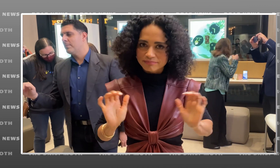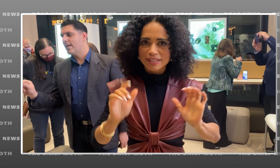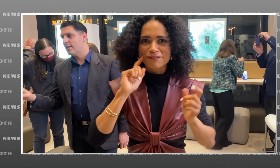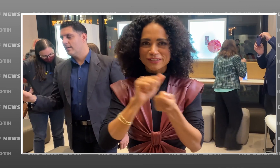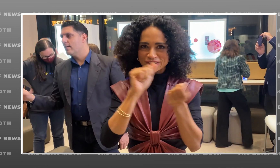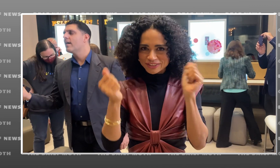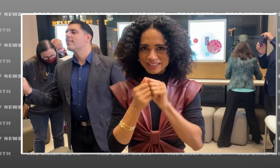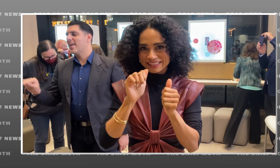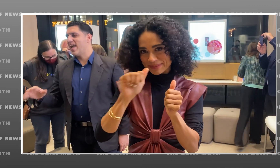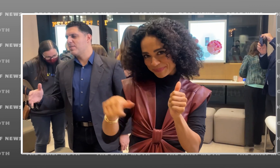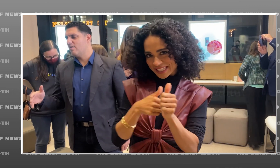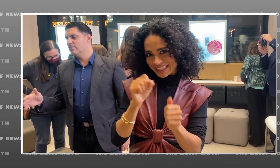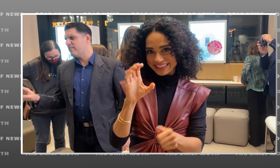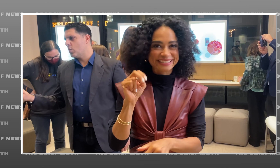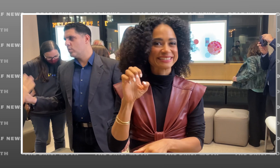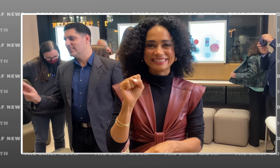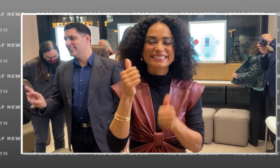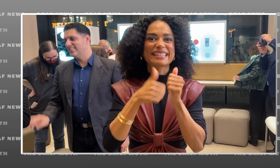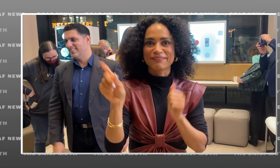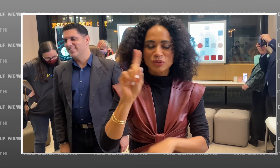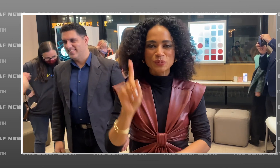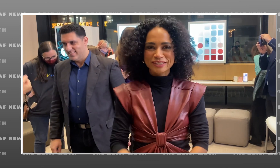who are pushing for change behind the scenes, everywhere!